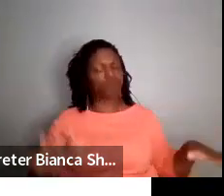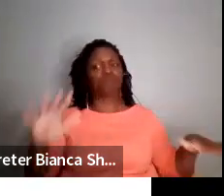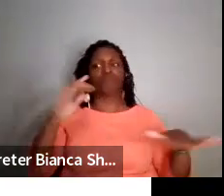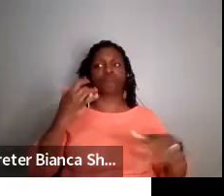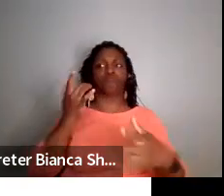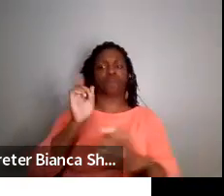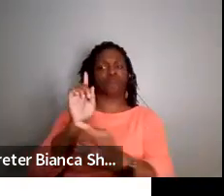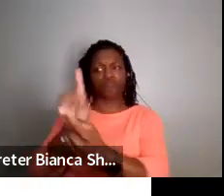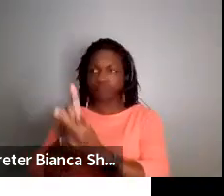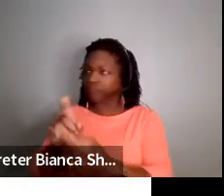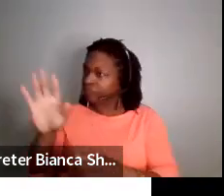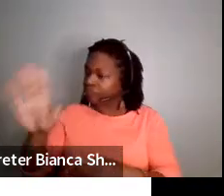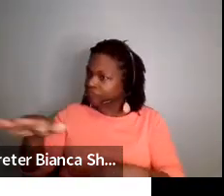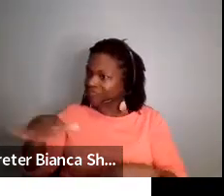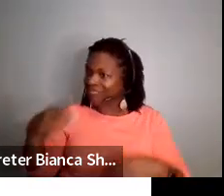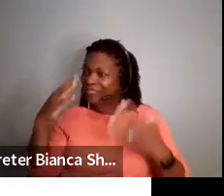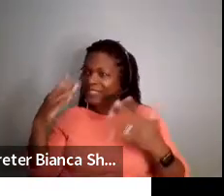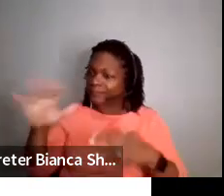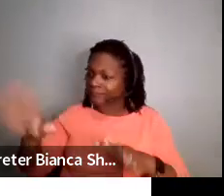friendly, and I said, Hey, I know, Ok. is everything okay?